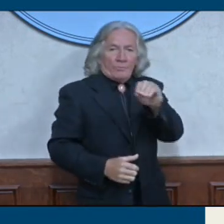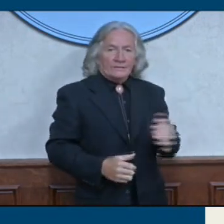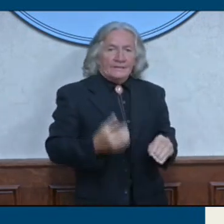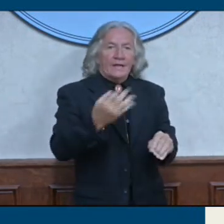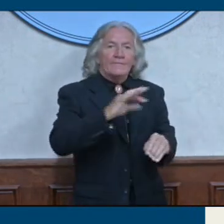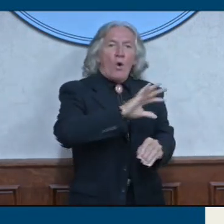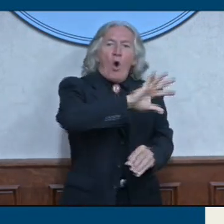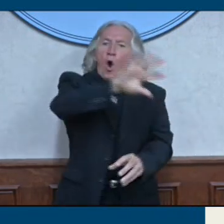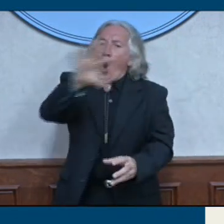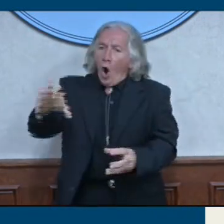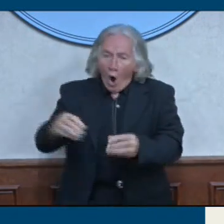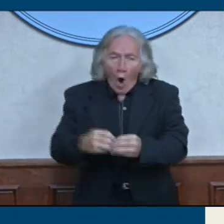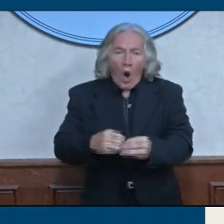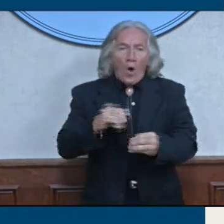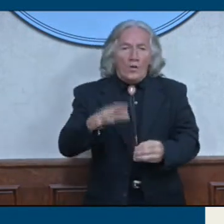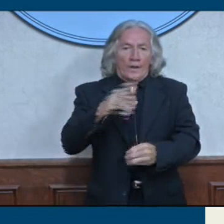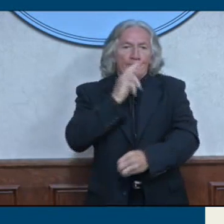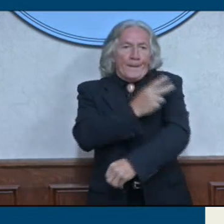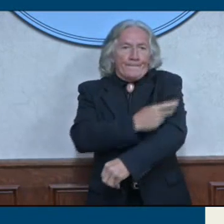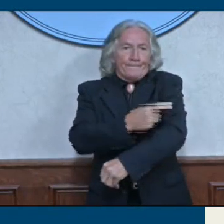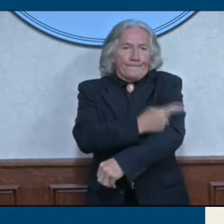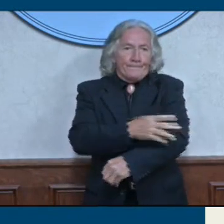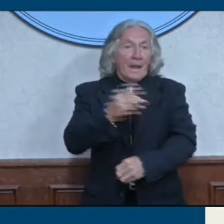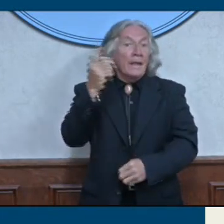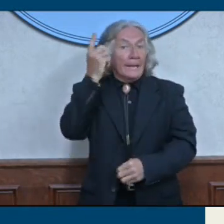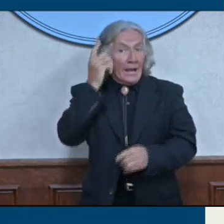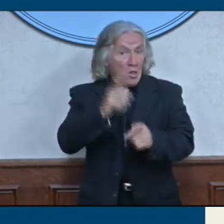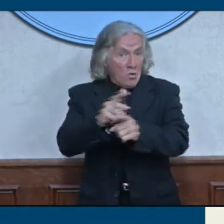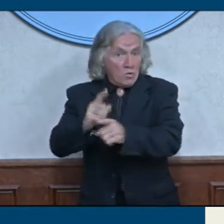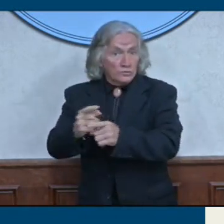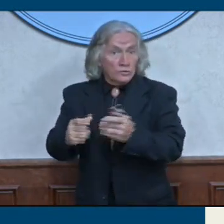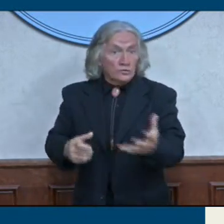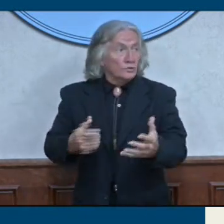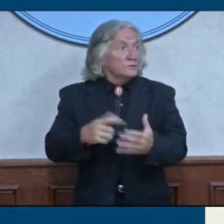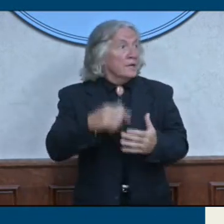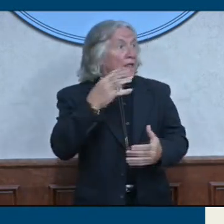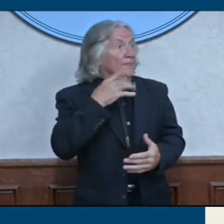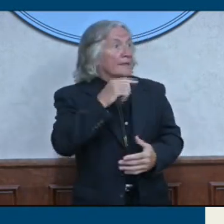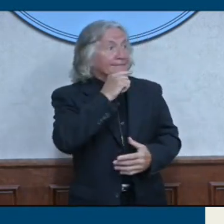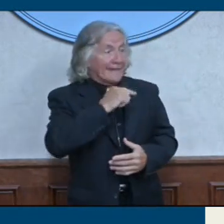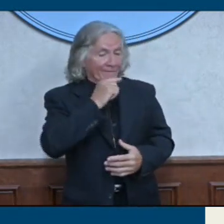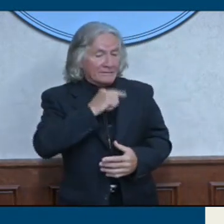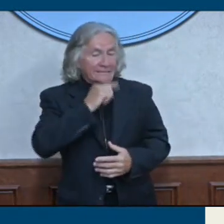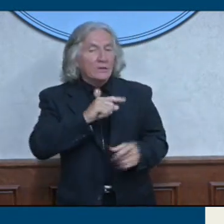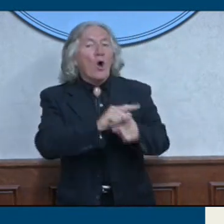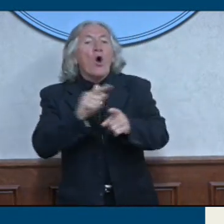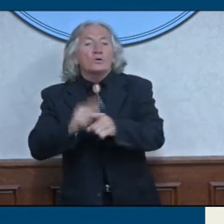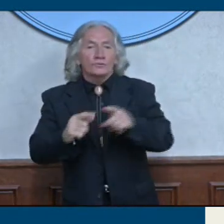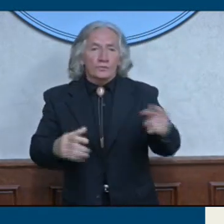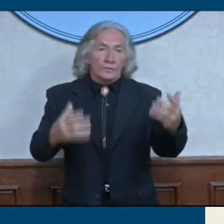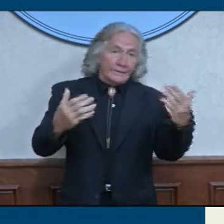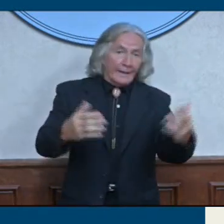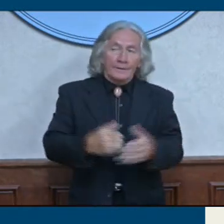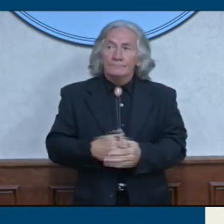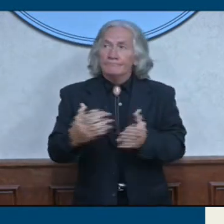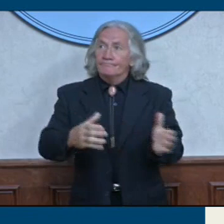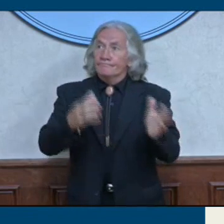GOVERNOR MENTIONED MOST OF THE TIME. THE NUMBER OF THE PATIENTS AND THERE ARE LESS THAN 10% TO MOURN THE CATEGORY